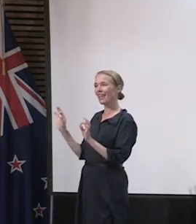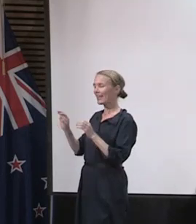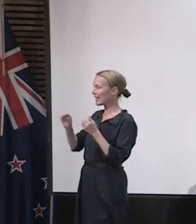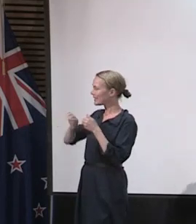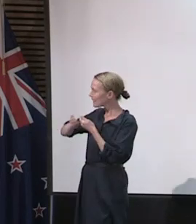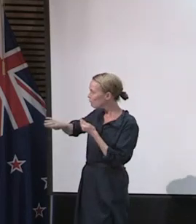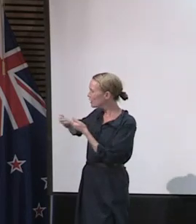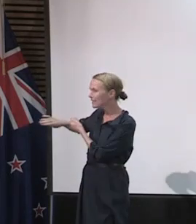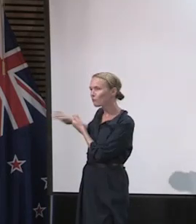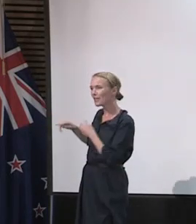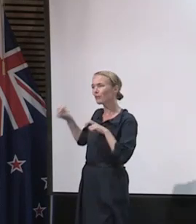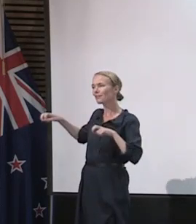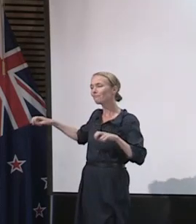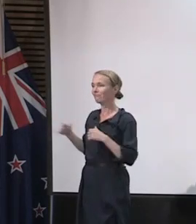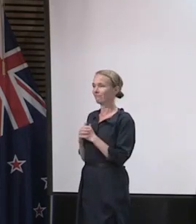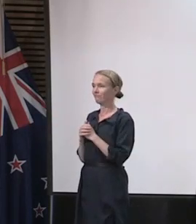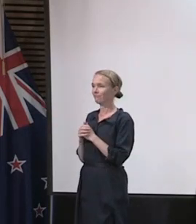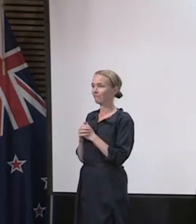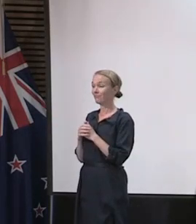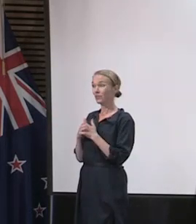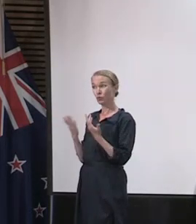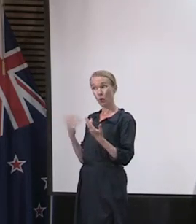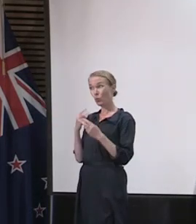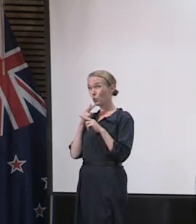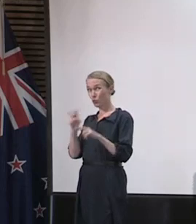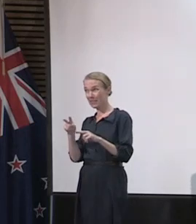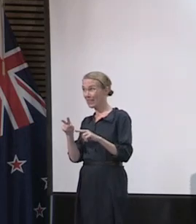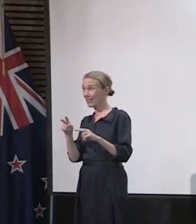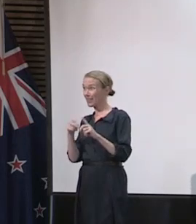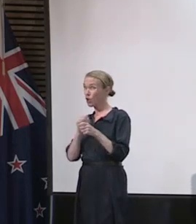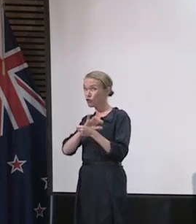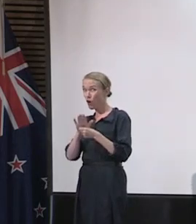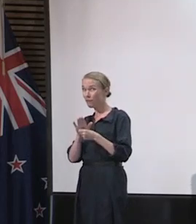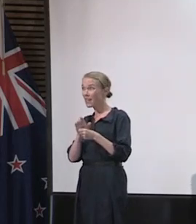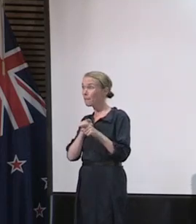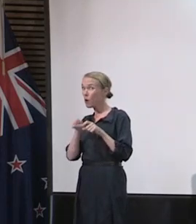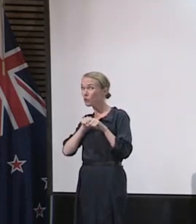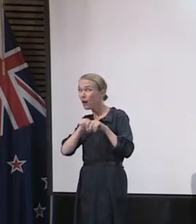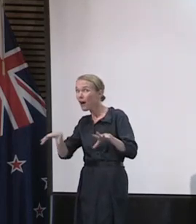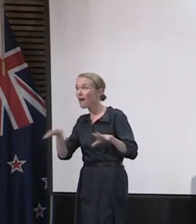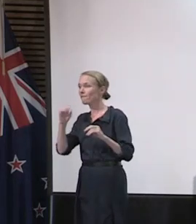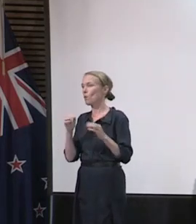purposes of socialising. That is the difference. It wasn't that you saw New Zealanders at